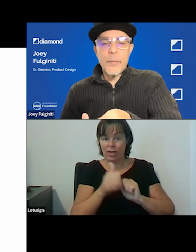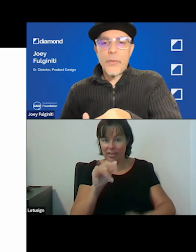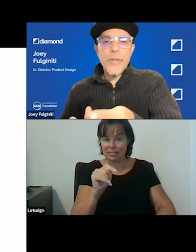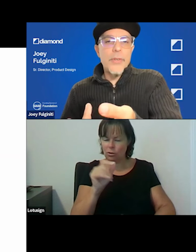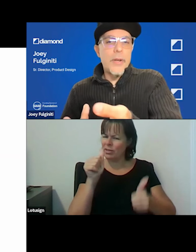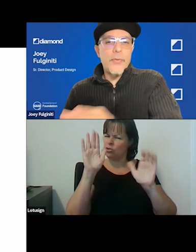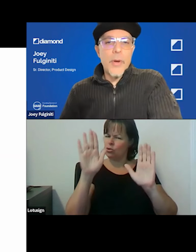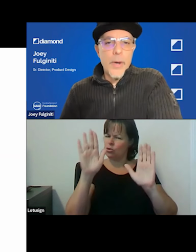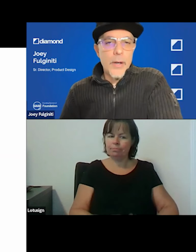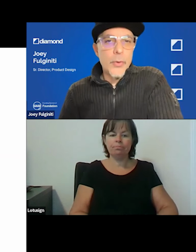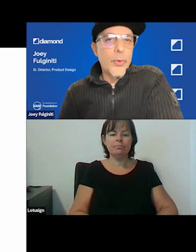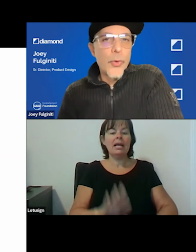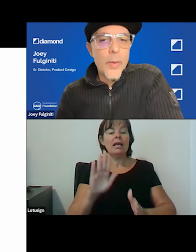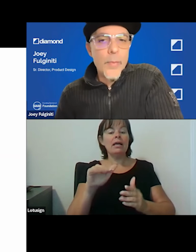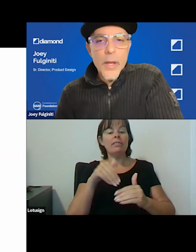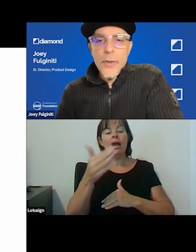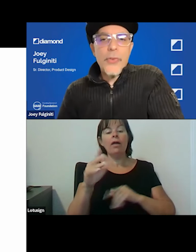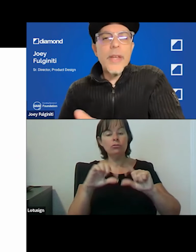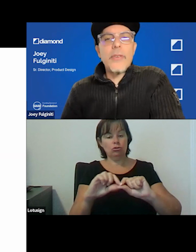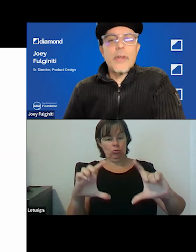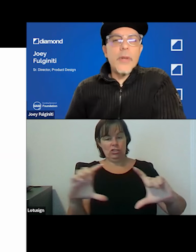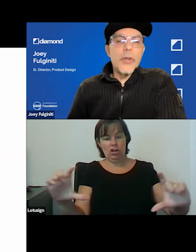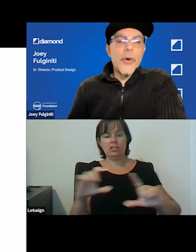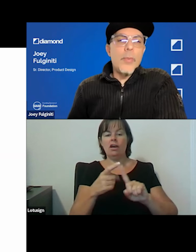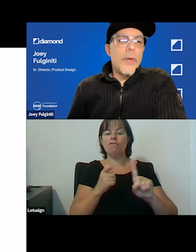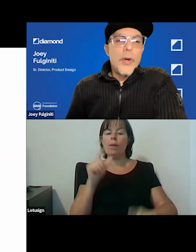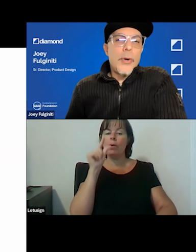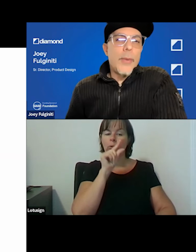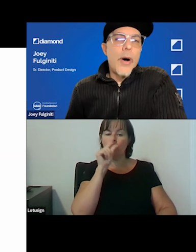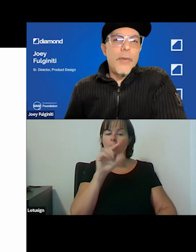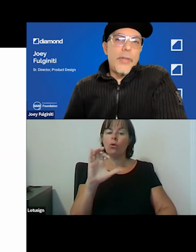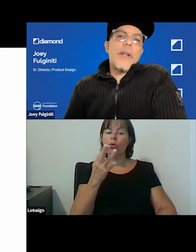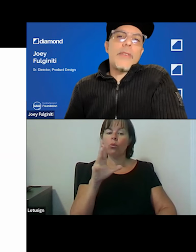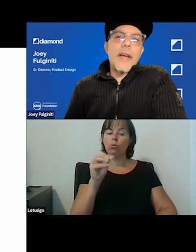screenshot is from google chrome there's settings in in chrome turn them on see what it's like